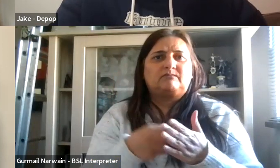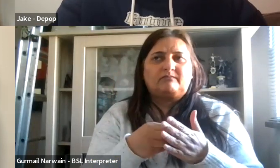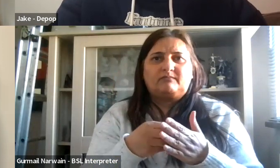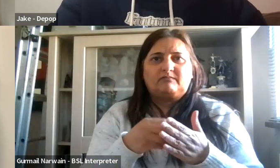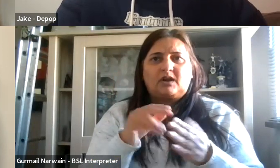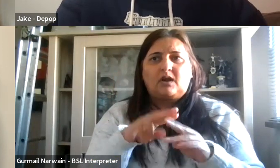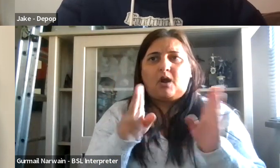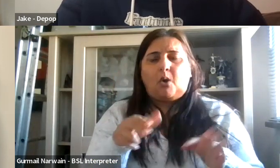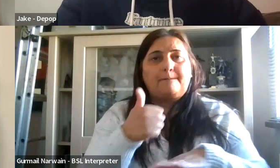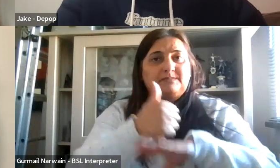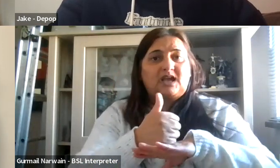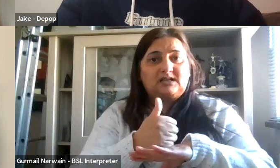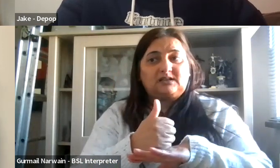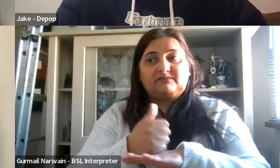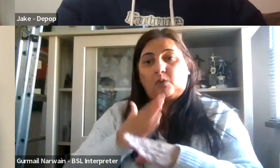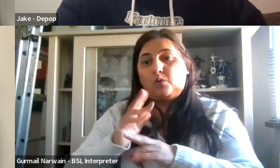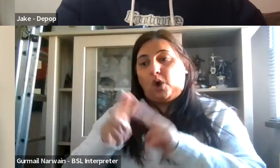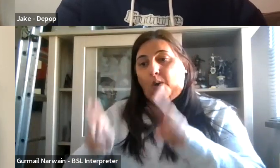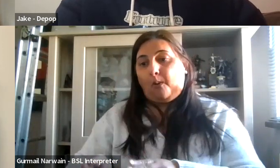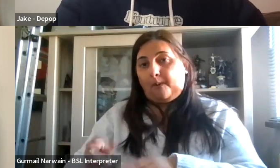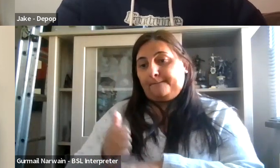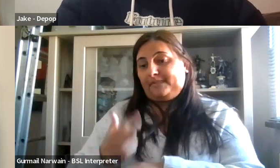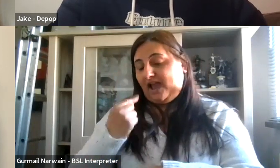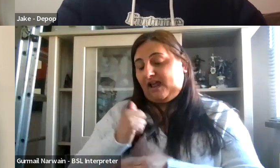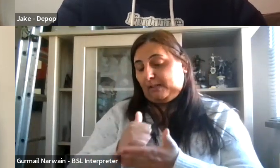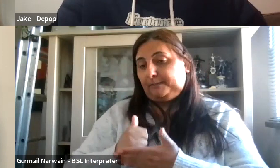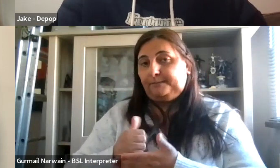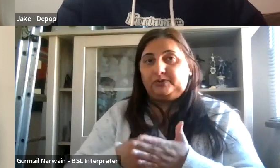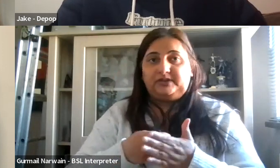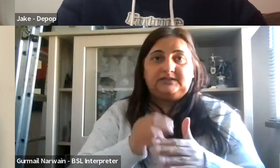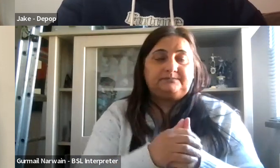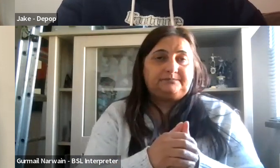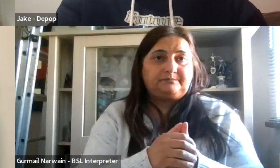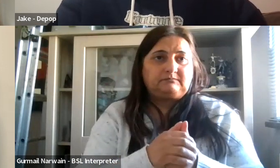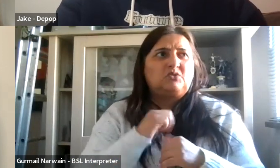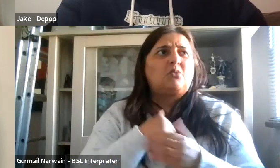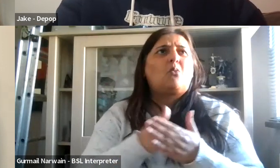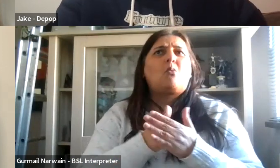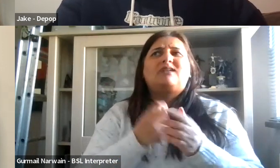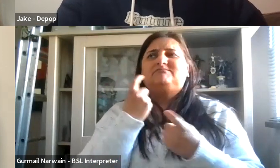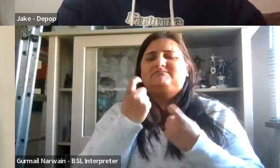for your homework, environment, and like, I say, we're always looking for feedback and